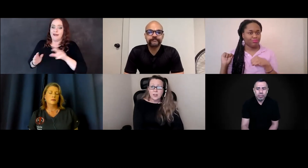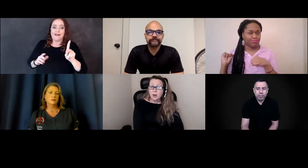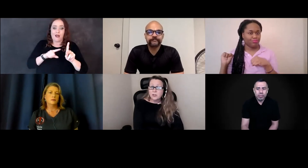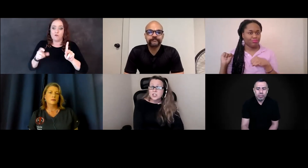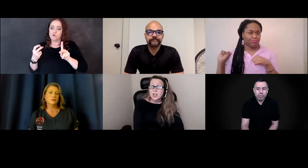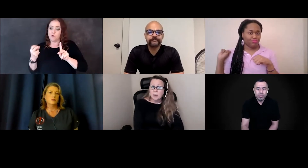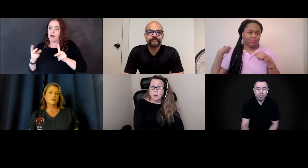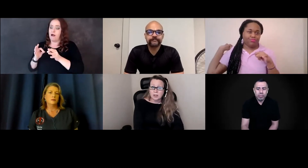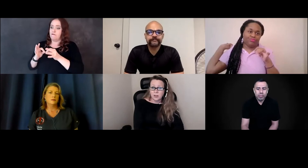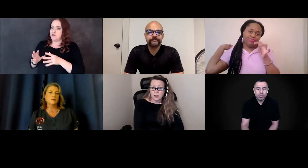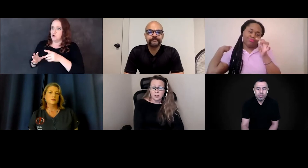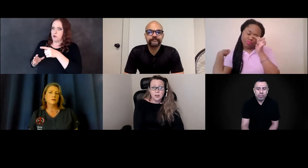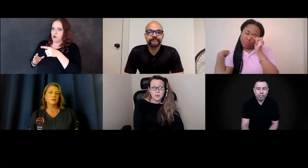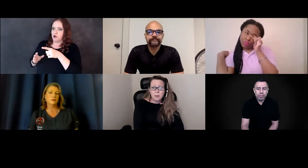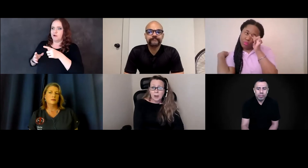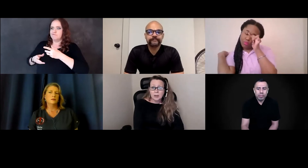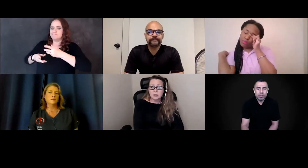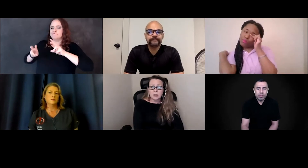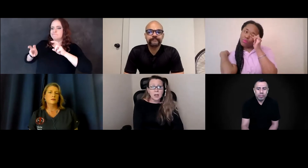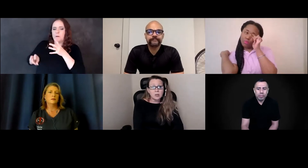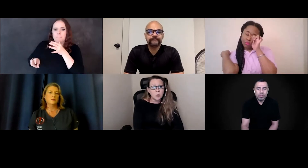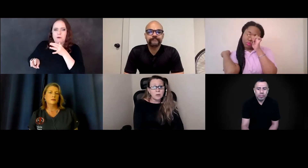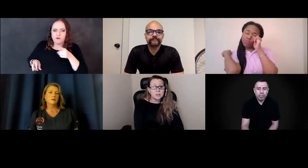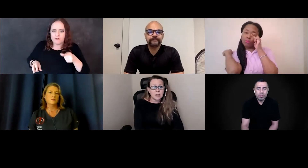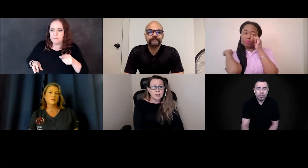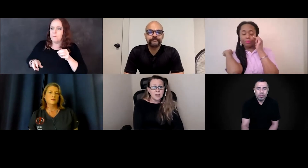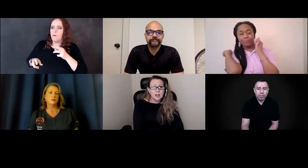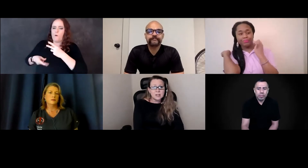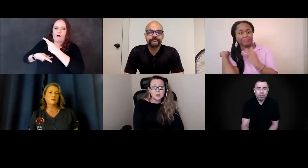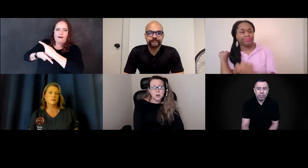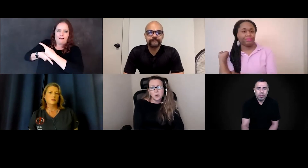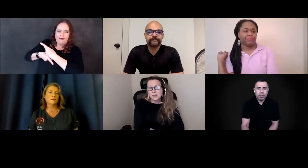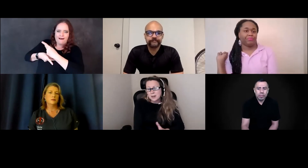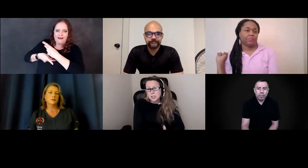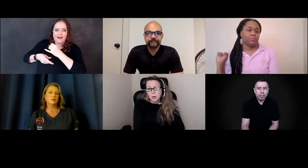They're often shy about giving feedback because in the K-12 setting it's also interpreters